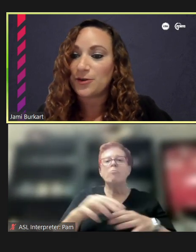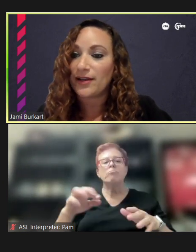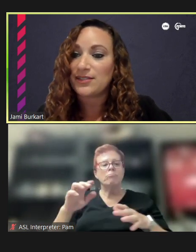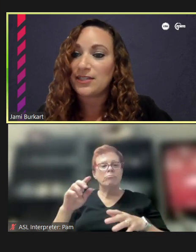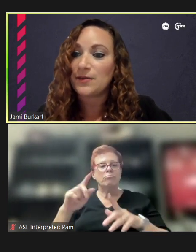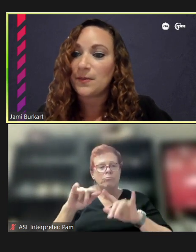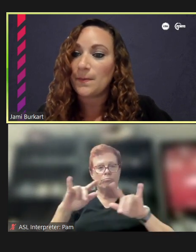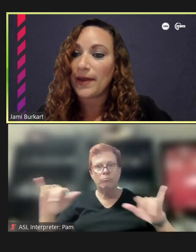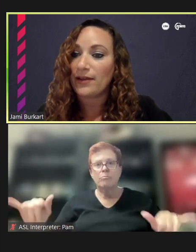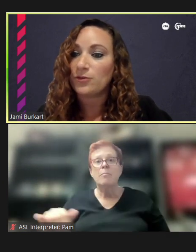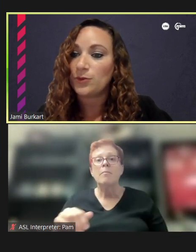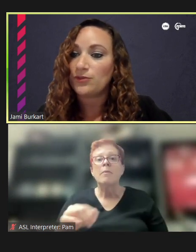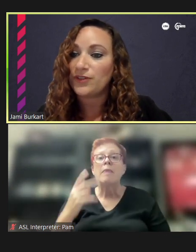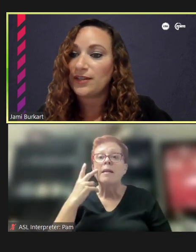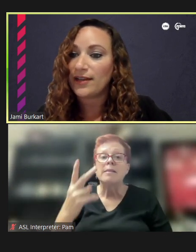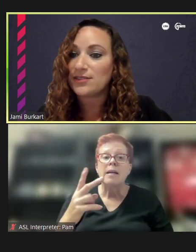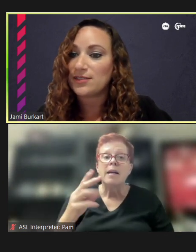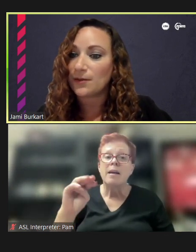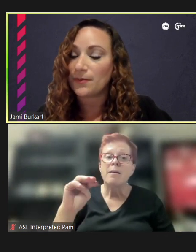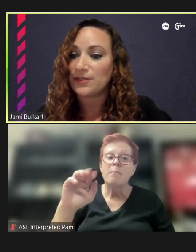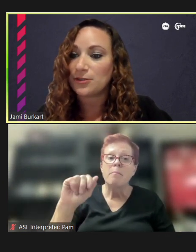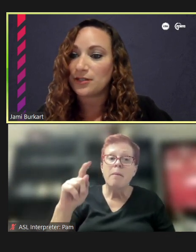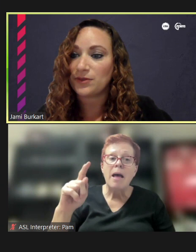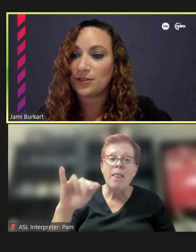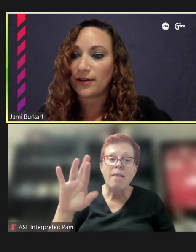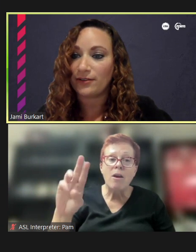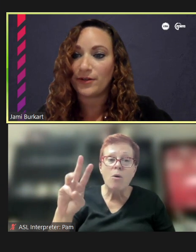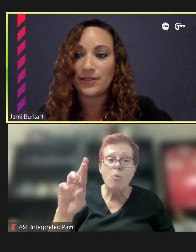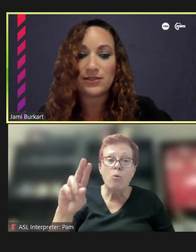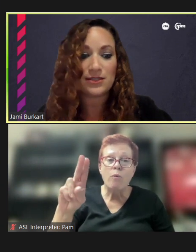So I see Matthew Roofie next on my screen with their hand raised.